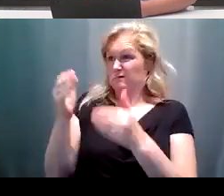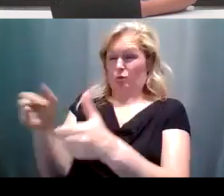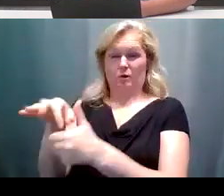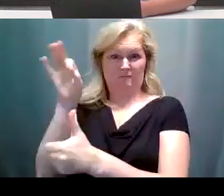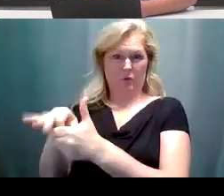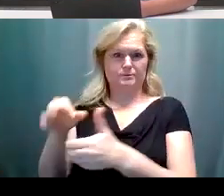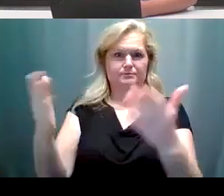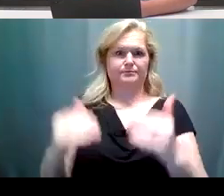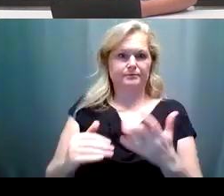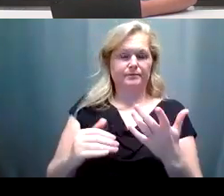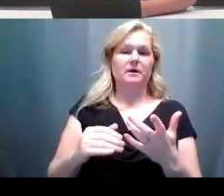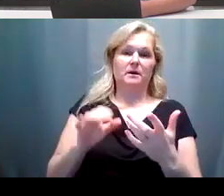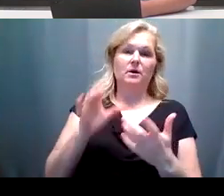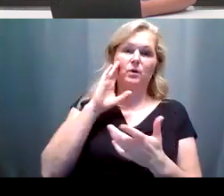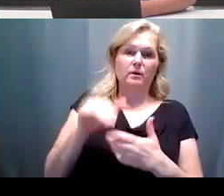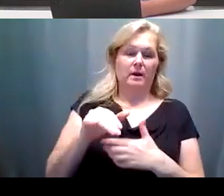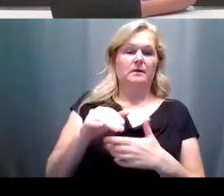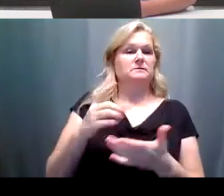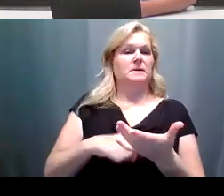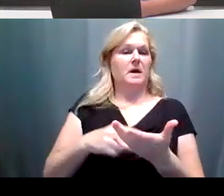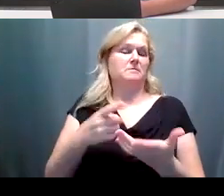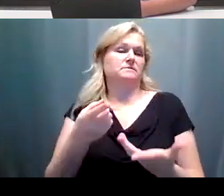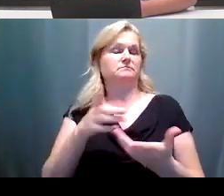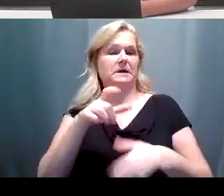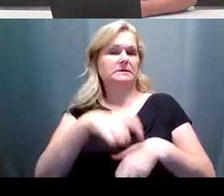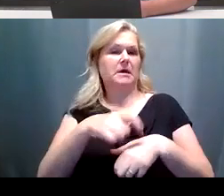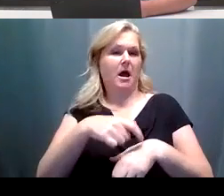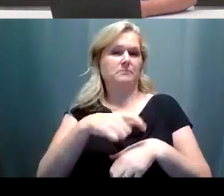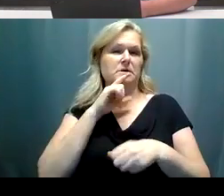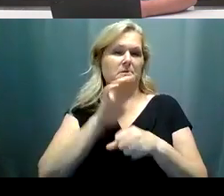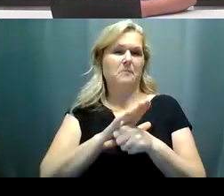Longer time commitment Your job could start several weeks before election day